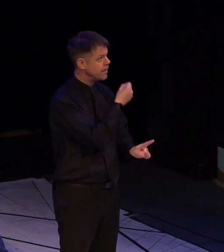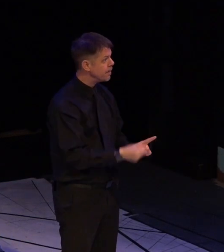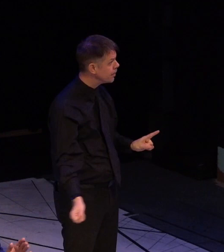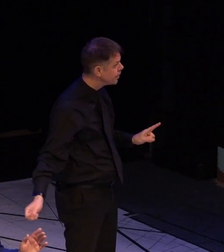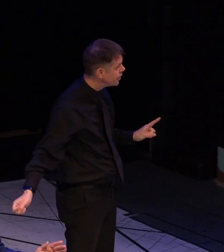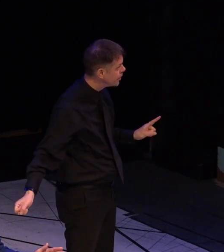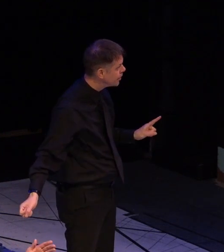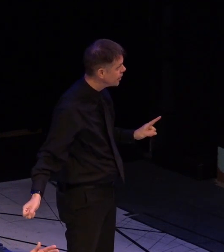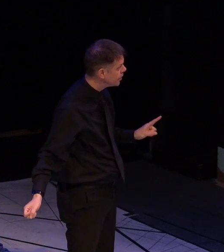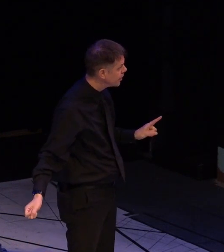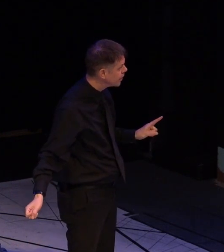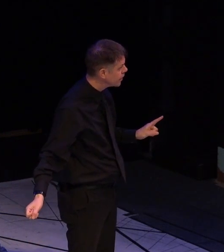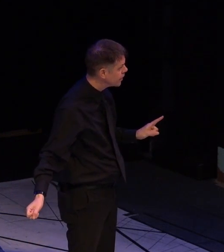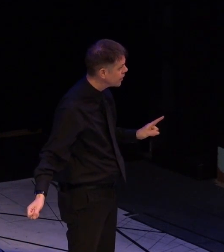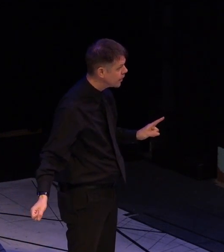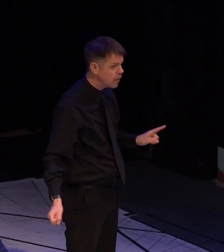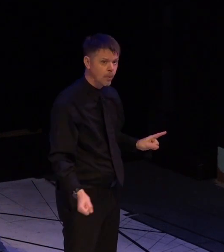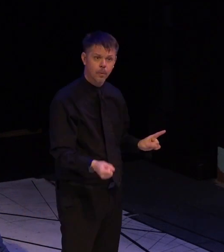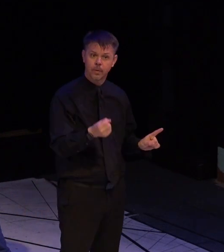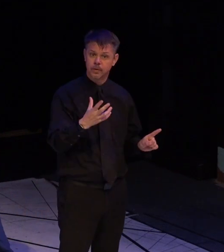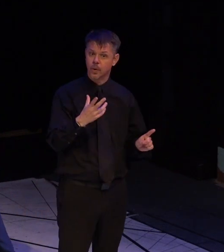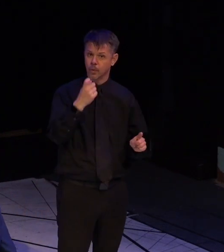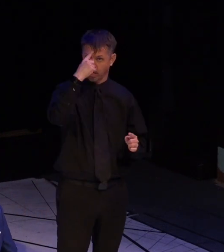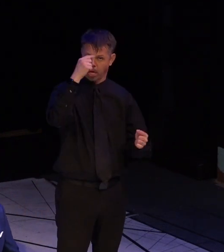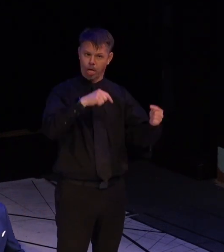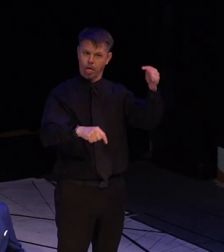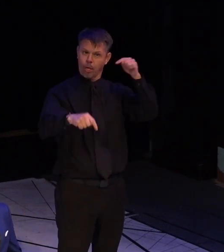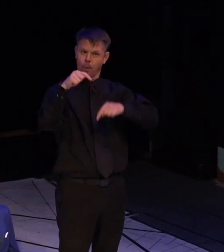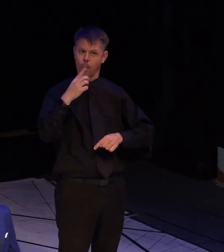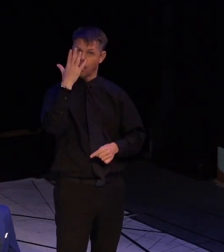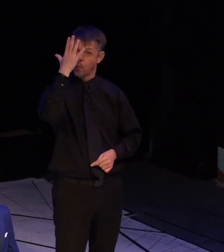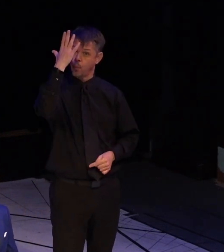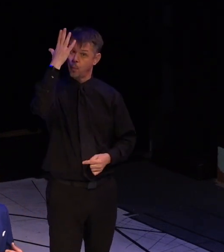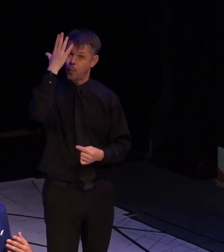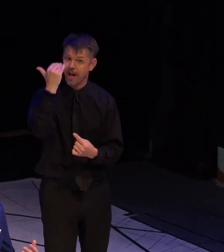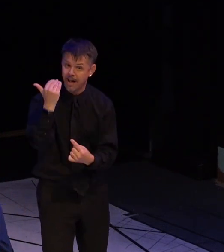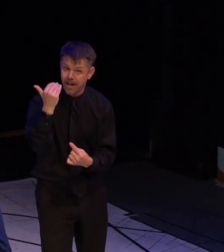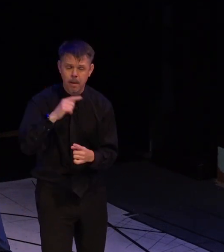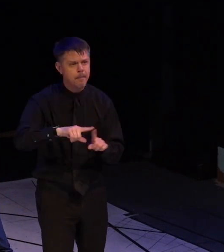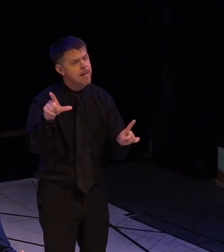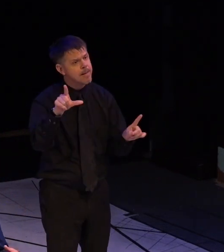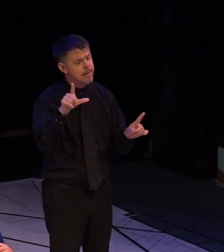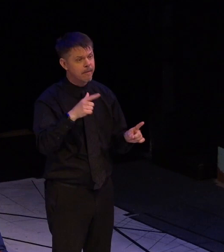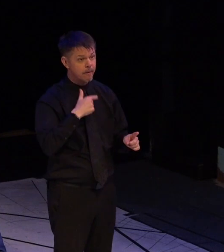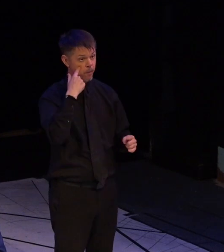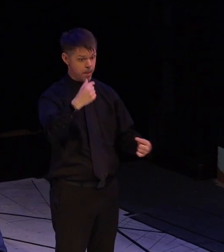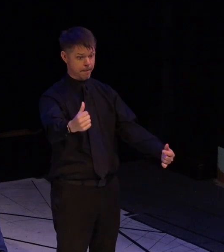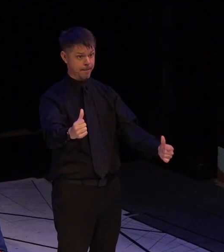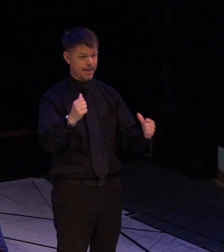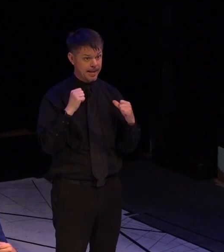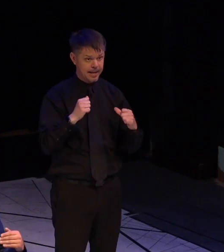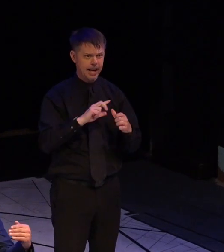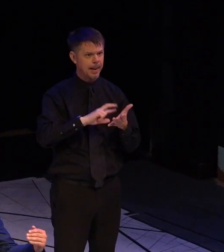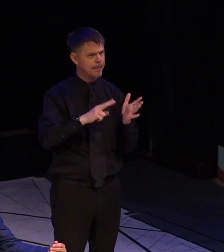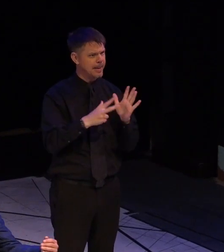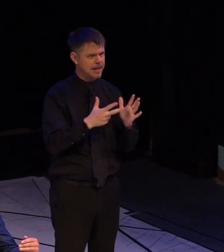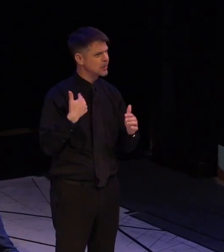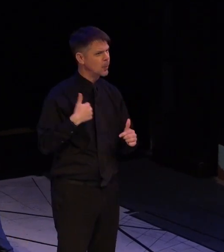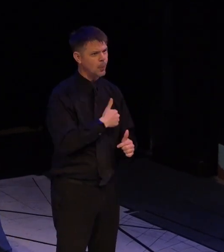Now, you can point to a lot of factors as to why this is, but for me, I look at just the lack of teaching sexual education